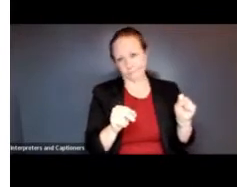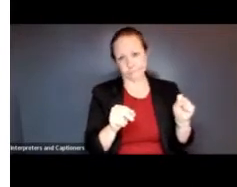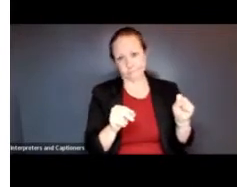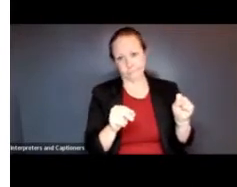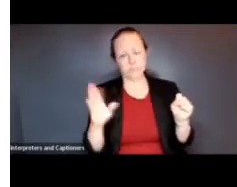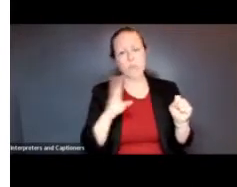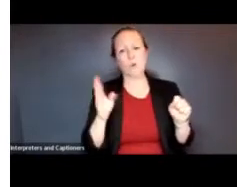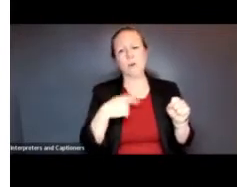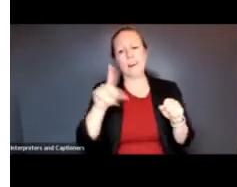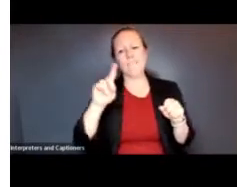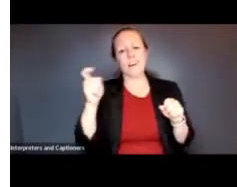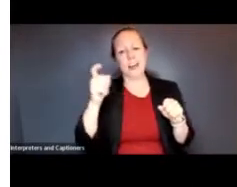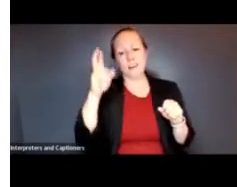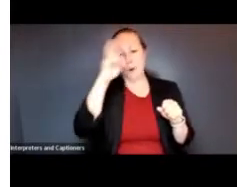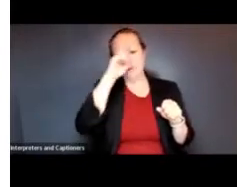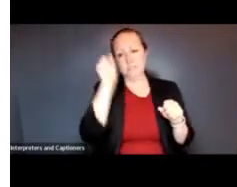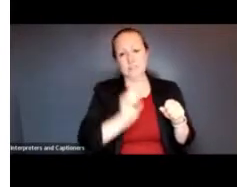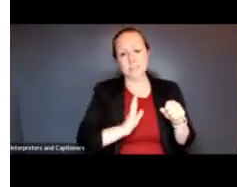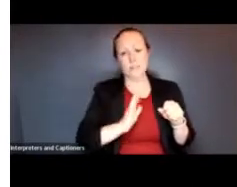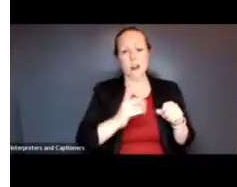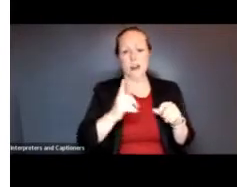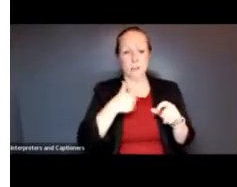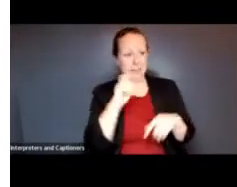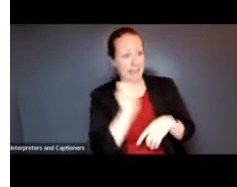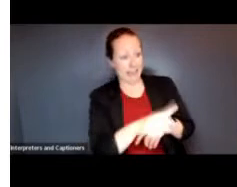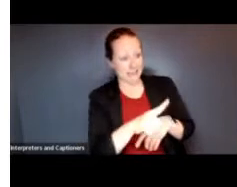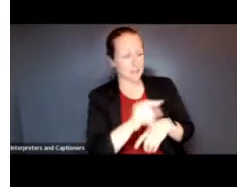schizophrenia by saying Have you ever had schizophrenia? What?